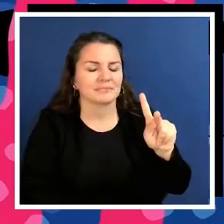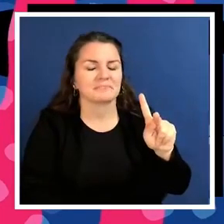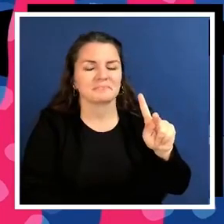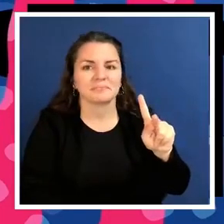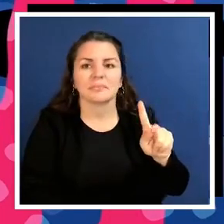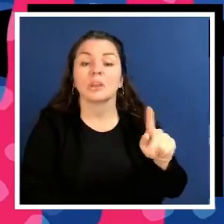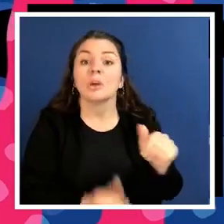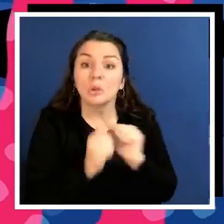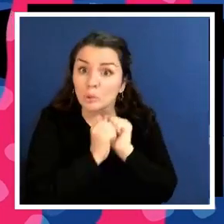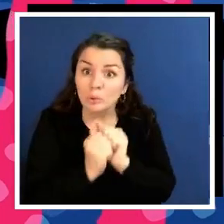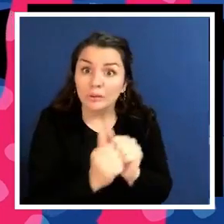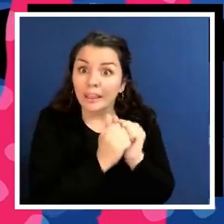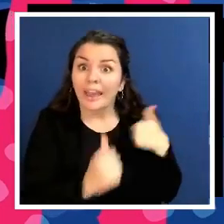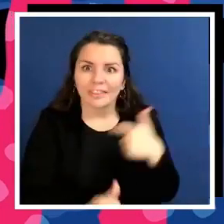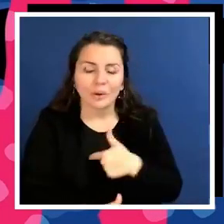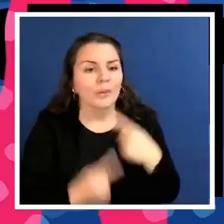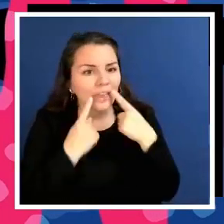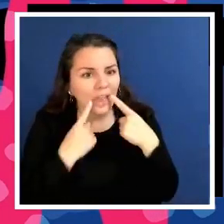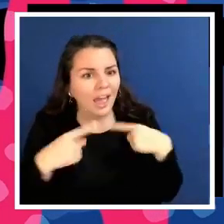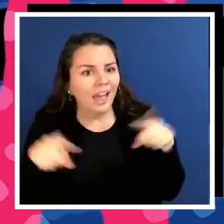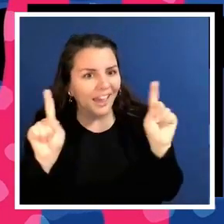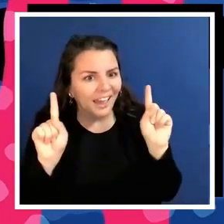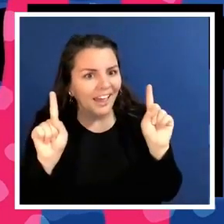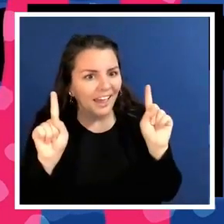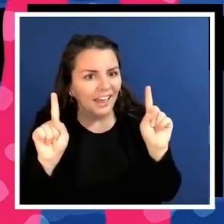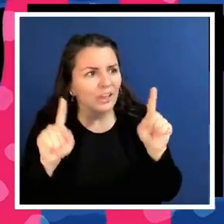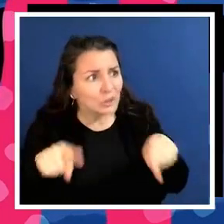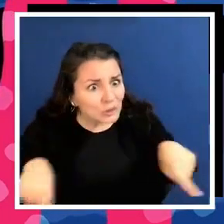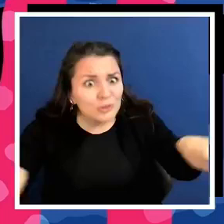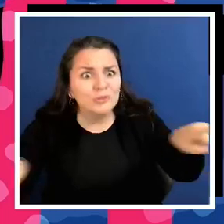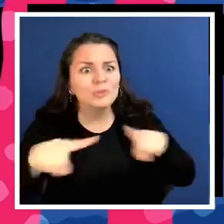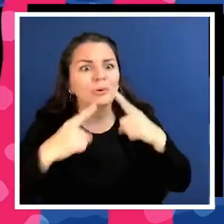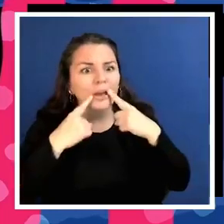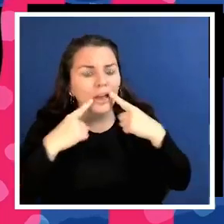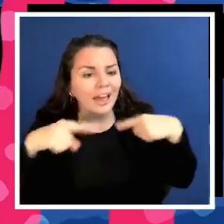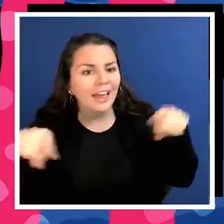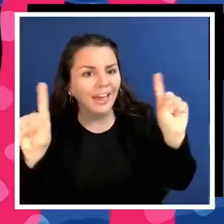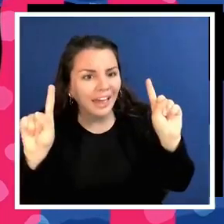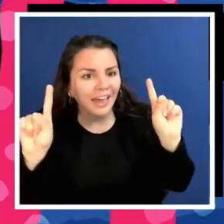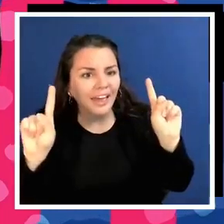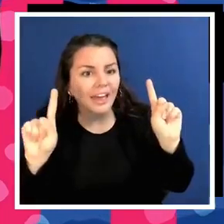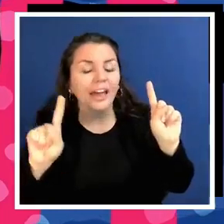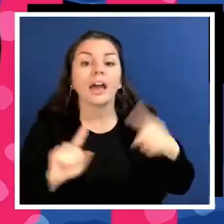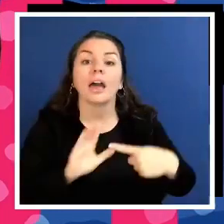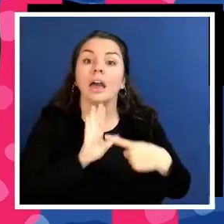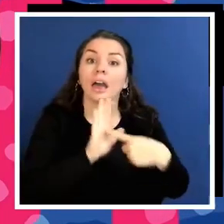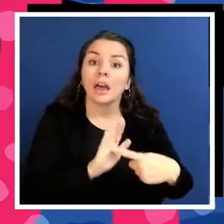NATION WILL BEGIN TO RECEIVE THE CHILD TAX CREDIT IN THEIR